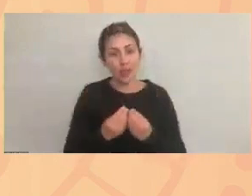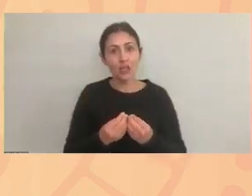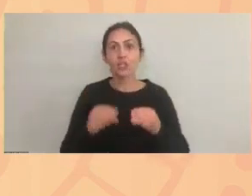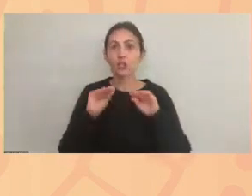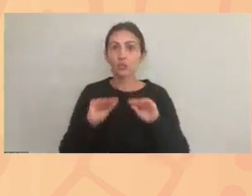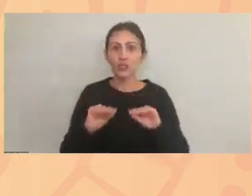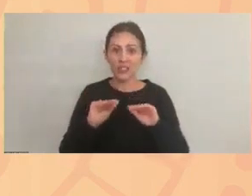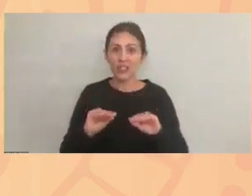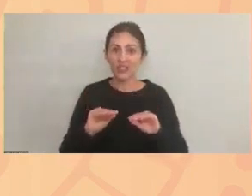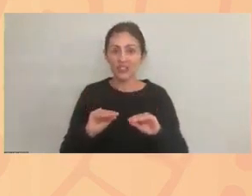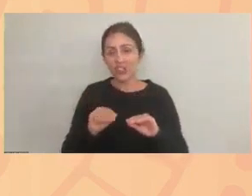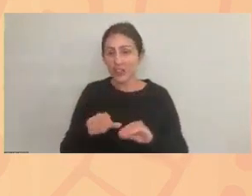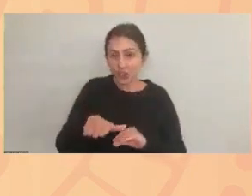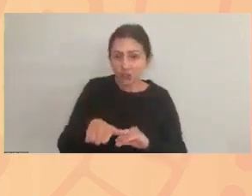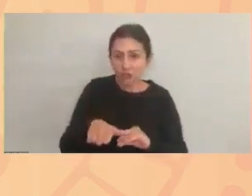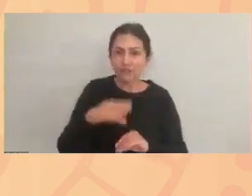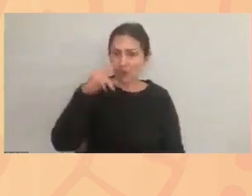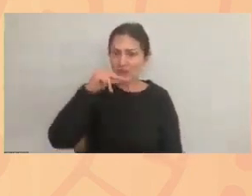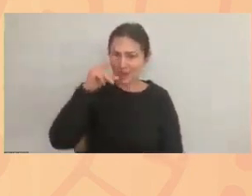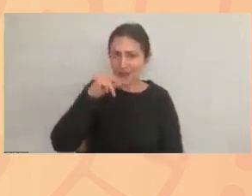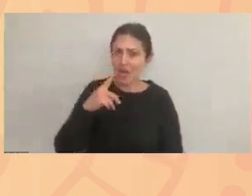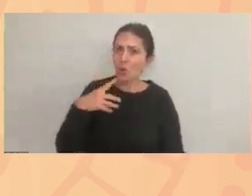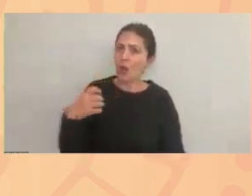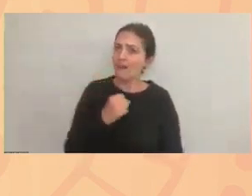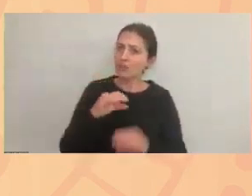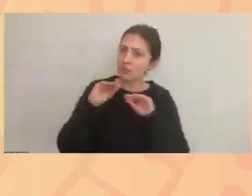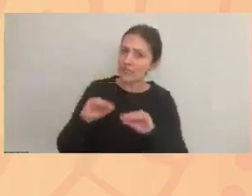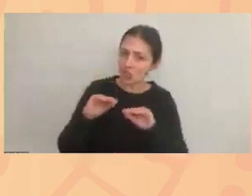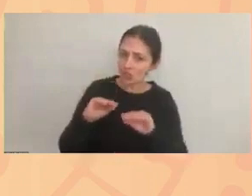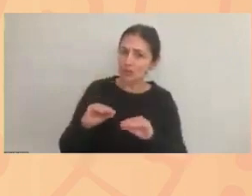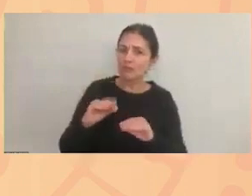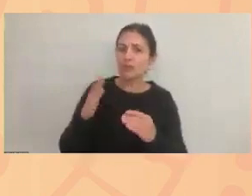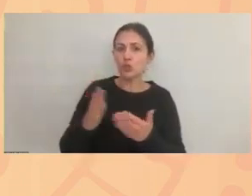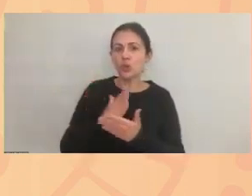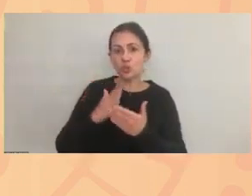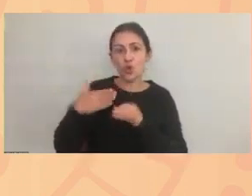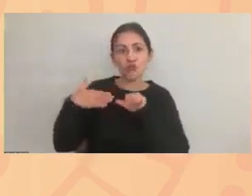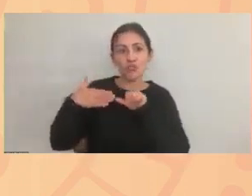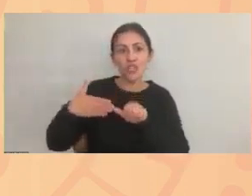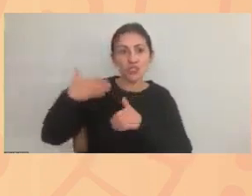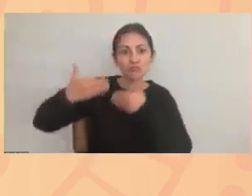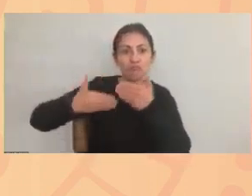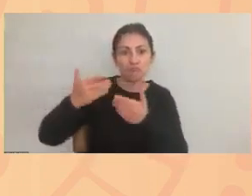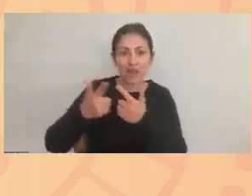a lot of little ones from a very young age so we can keep the traditions going within Fitzroy valley.